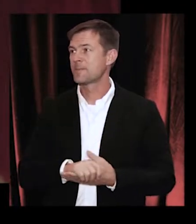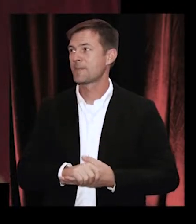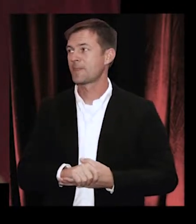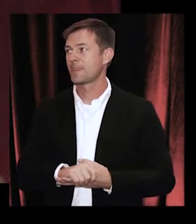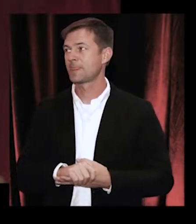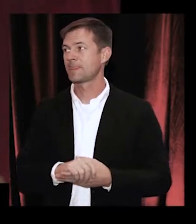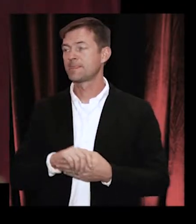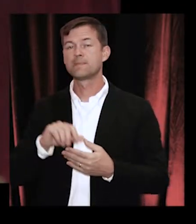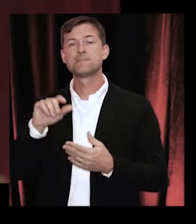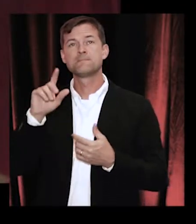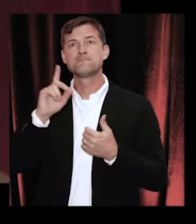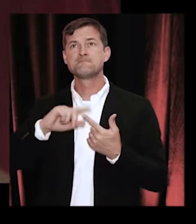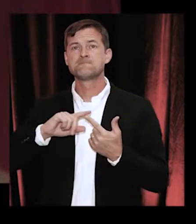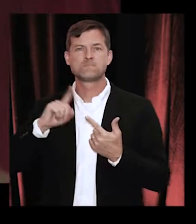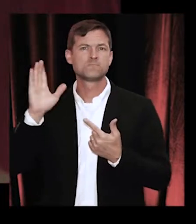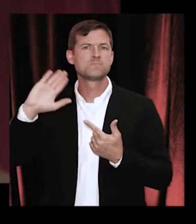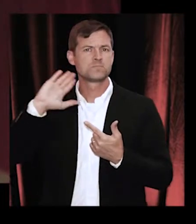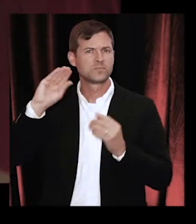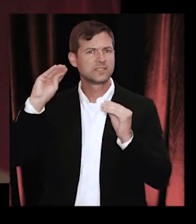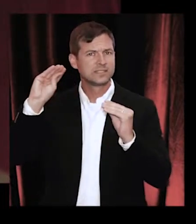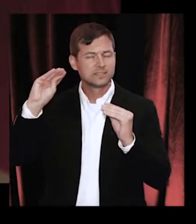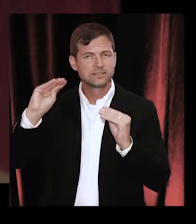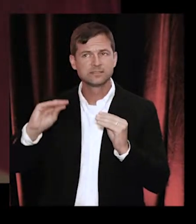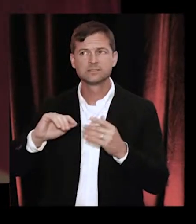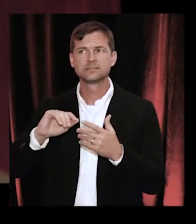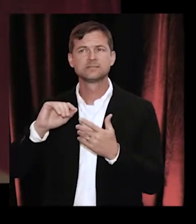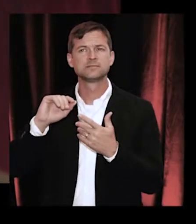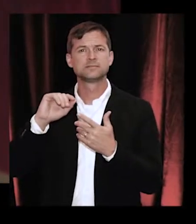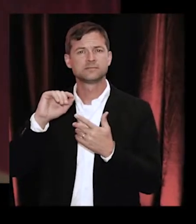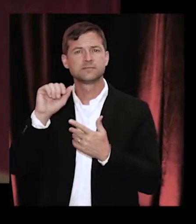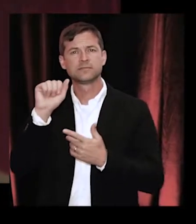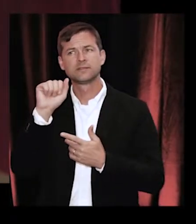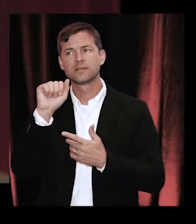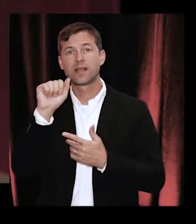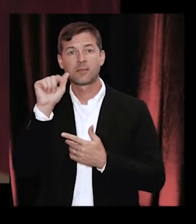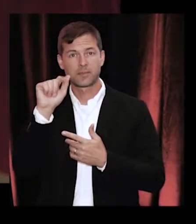We know she taught school and served at the Alabama House and became